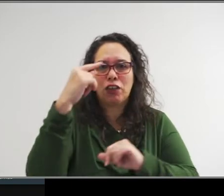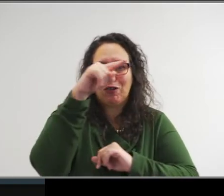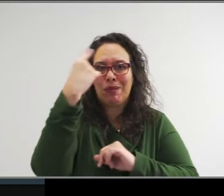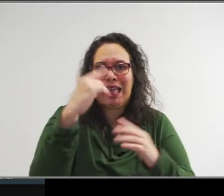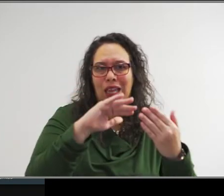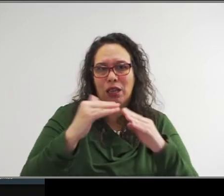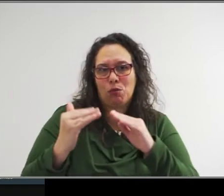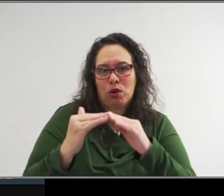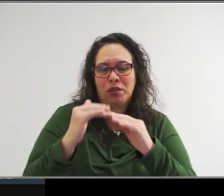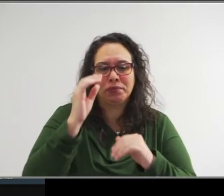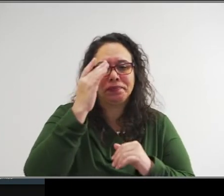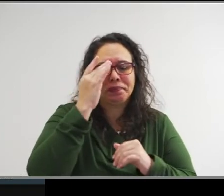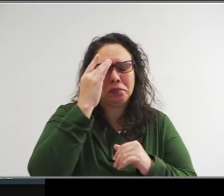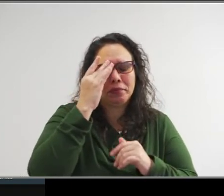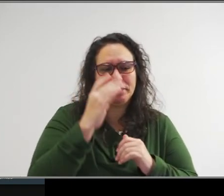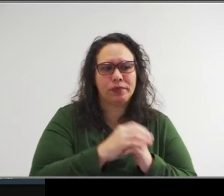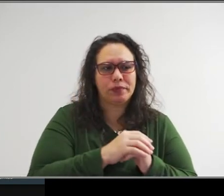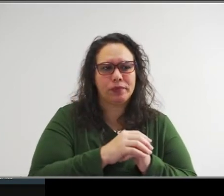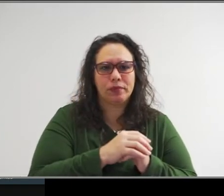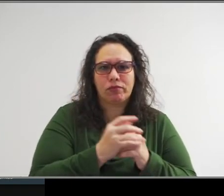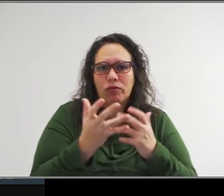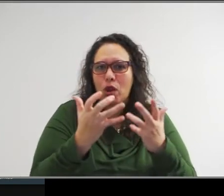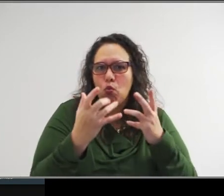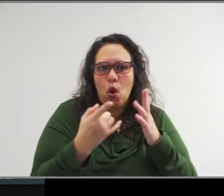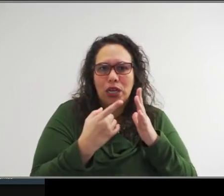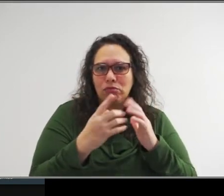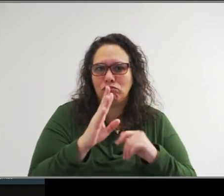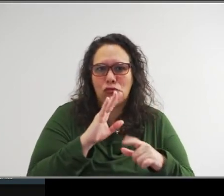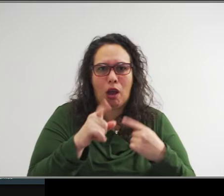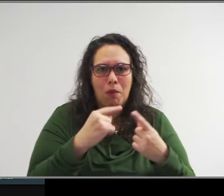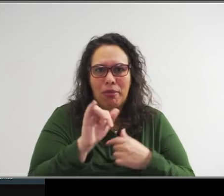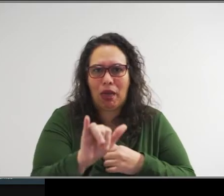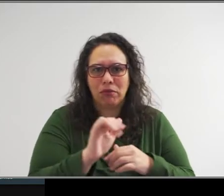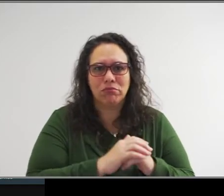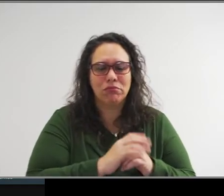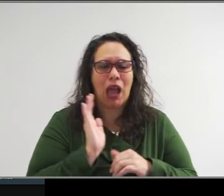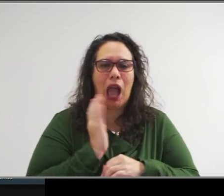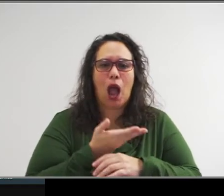And so, just wanted to highlight that our collaboration